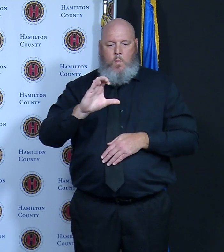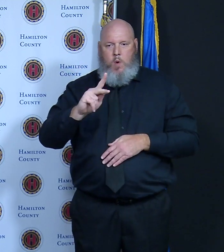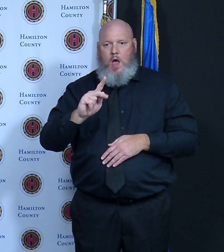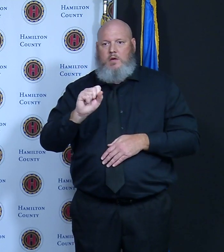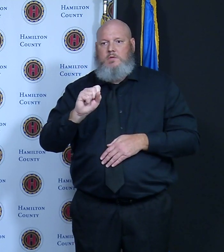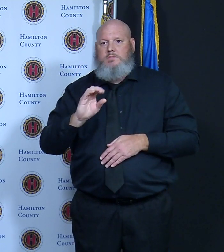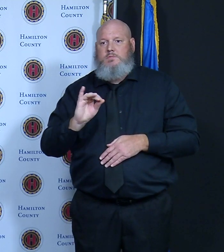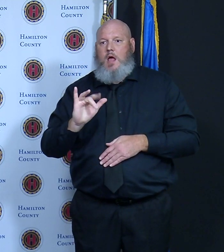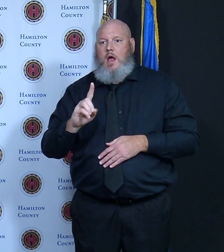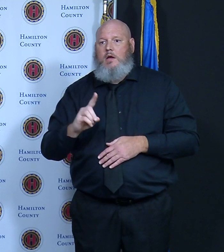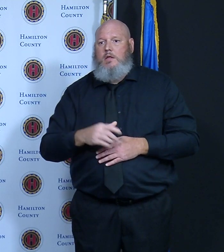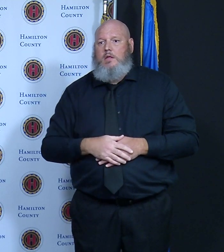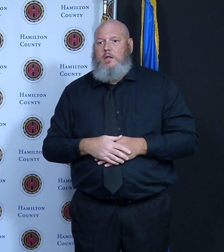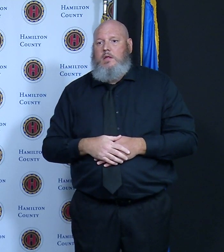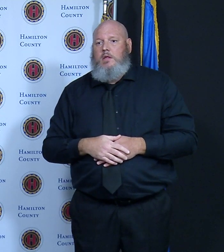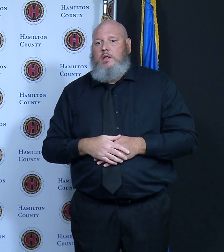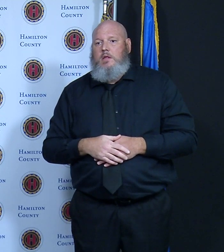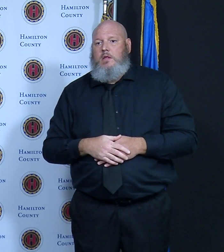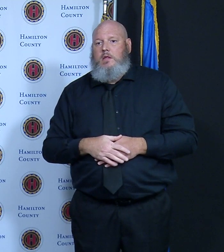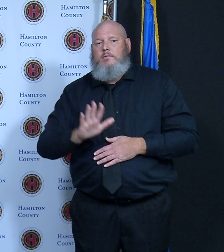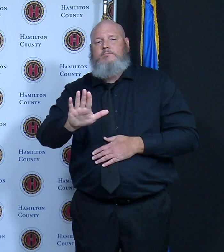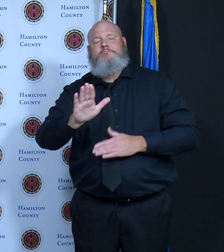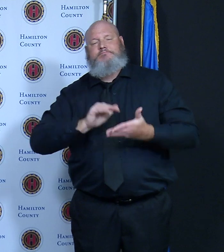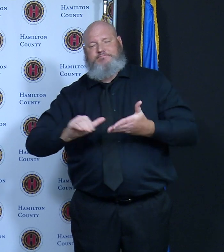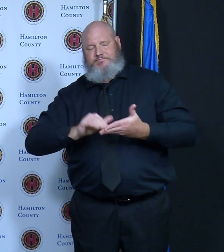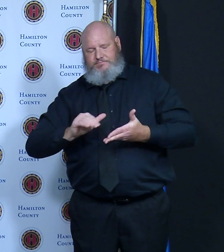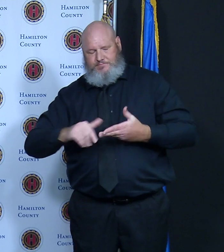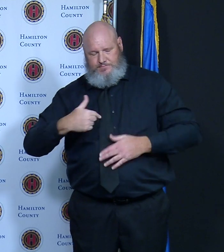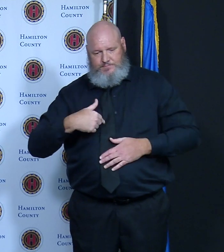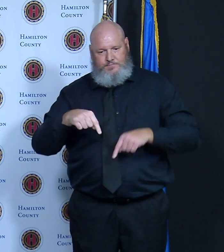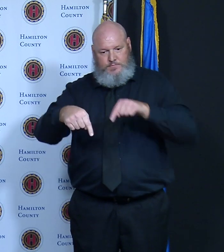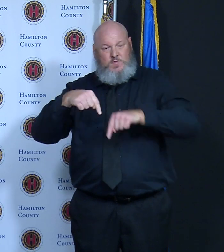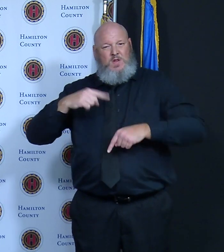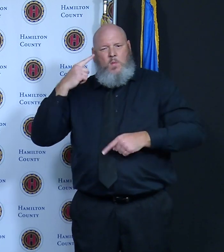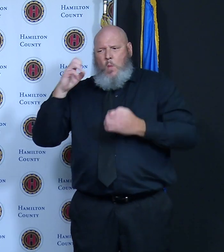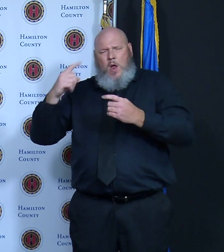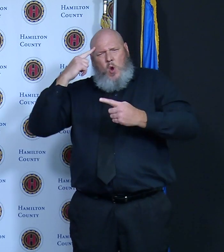commissioner has given advice to people that if you think you need to be tested